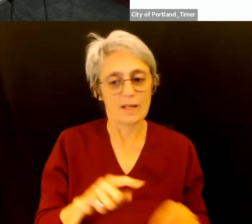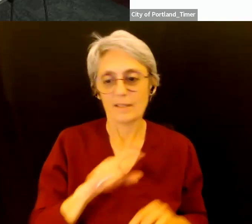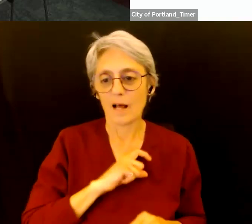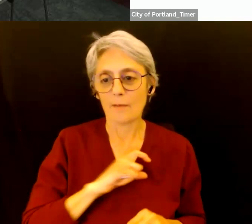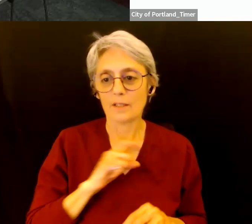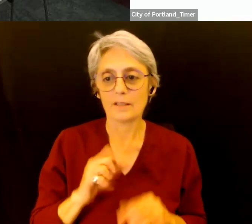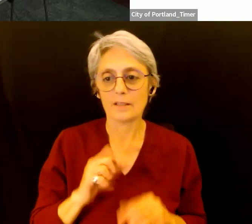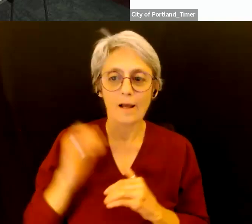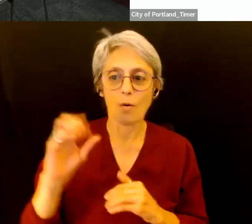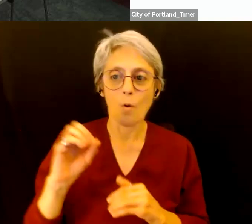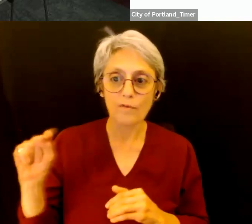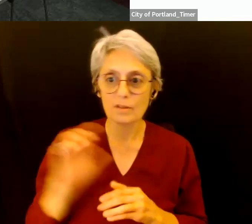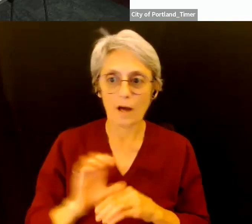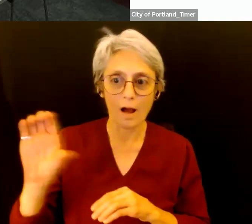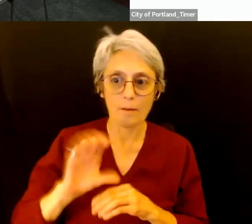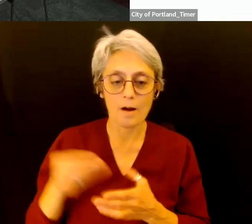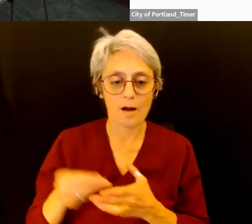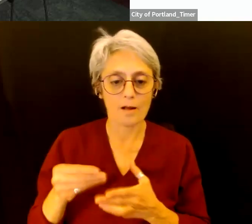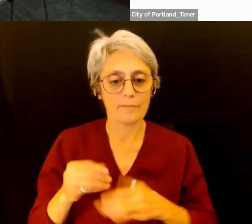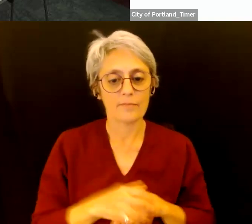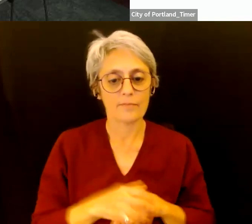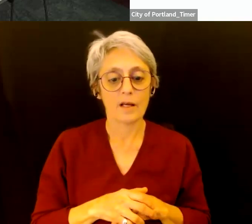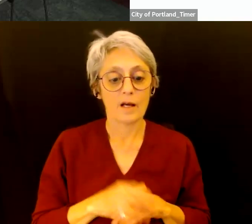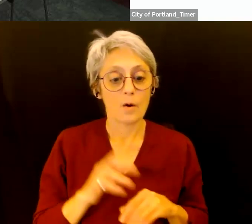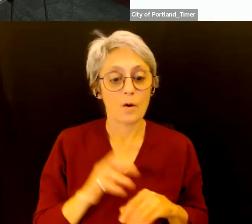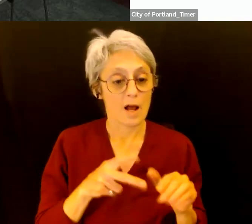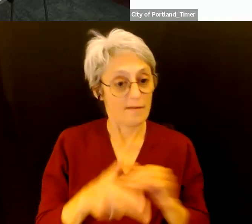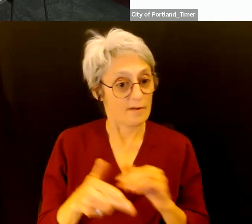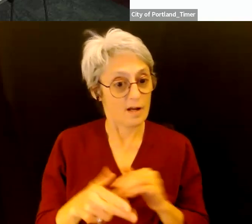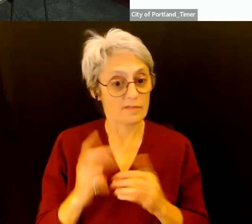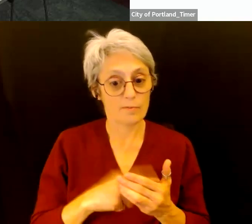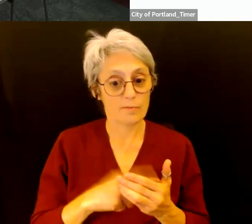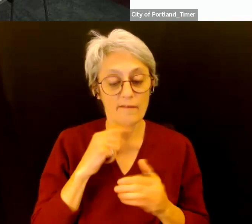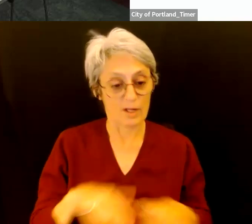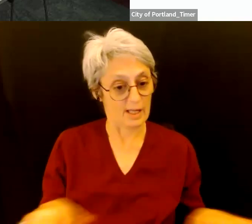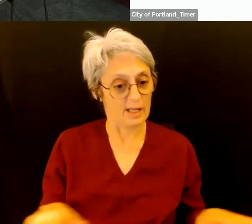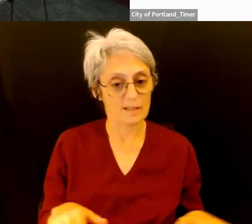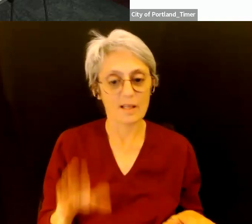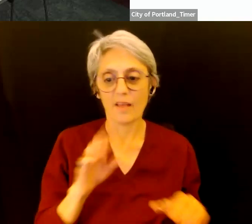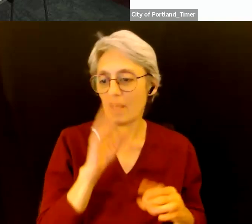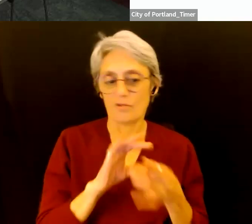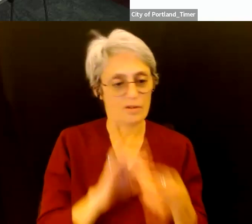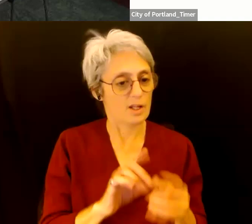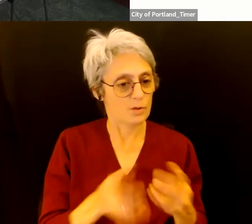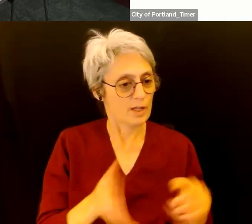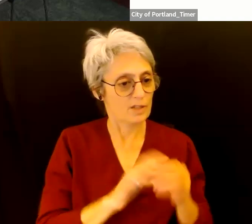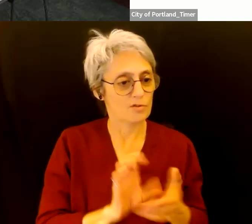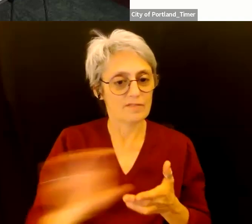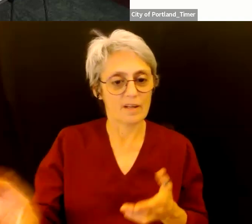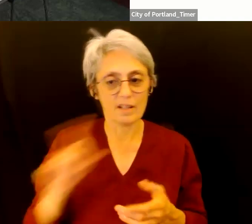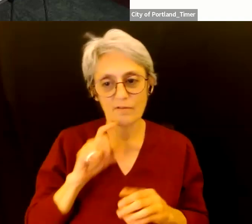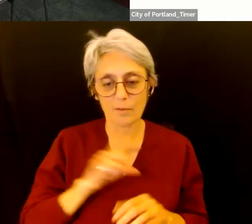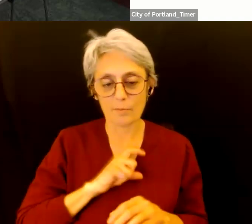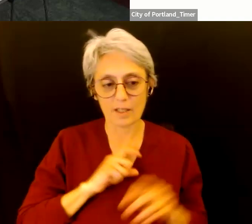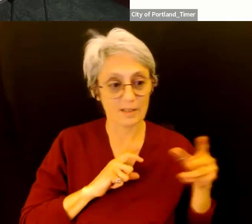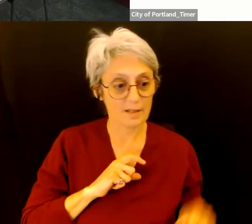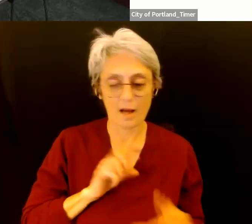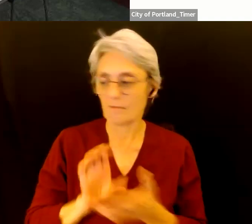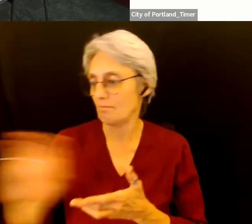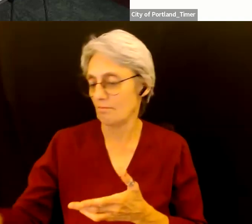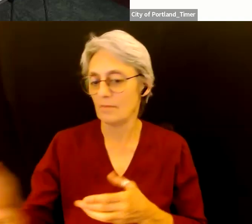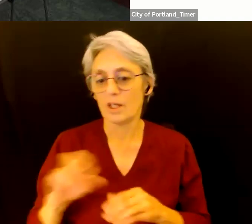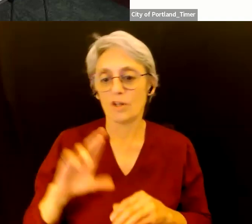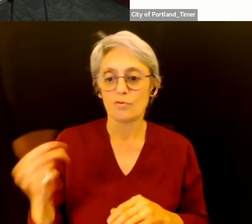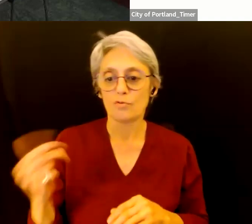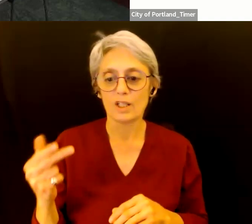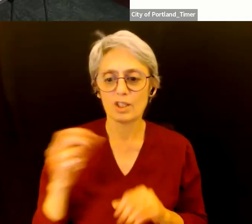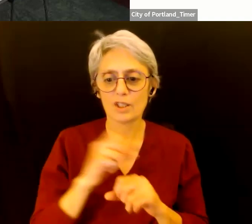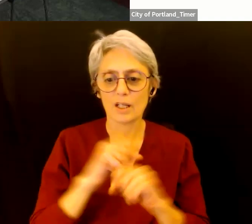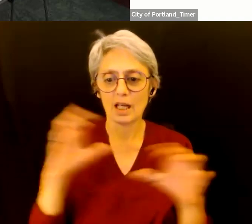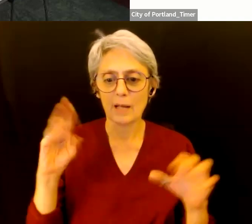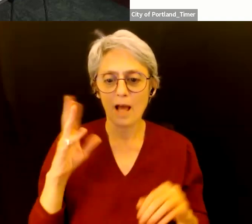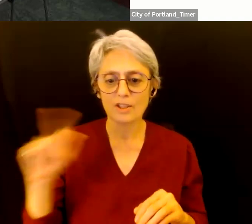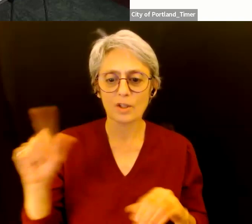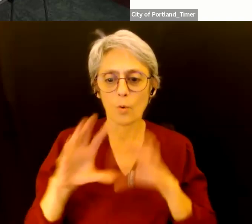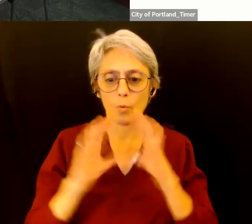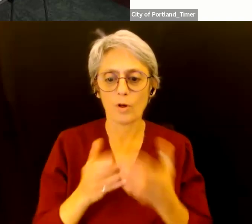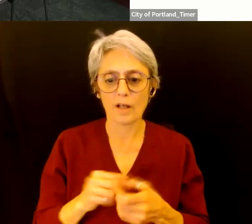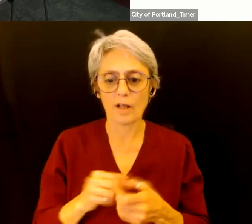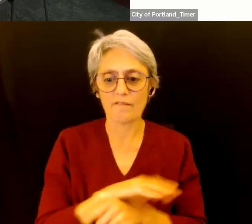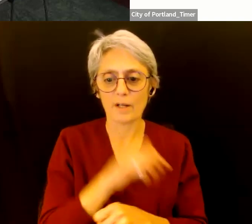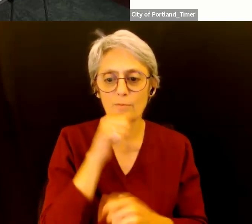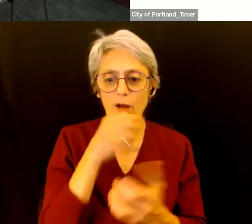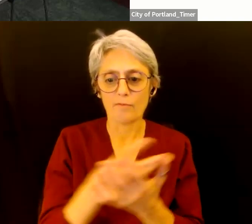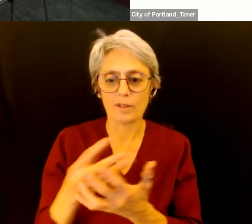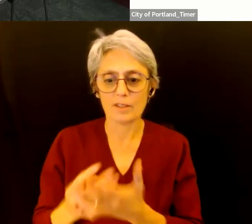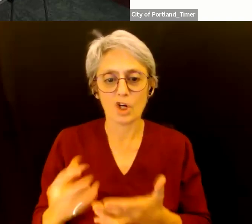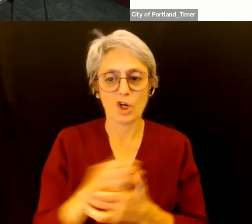Lastly, the kinds of cuts we're seeing for programs for kids is directly related to the increased funding for police. The rich imaginal world of filled private prisons, making them more and more passive income by way of legal slave labor.